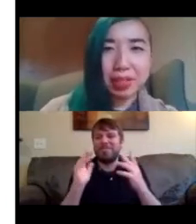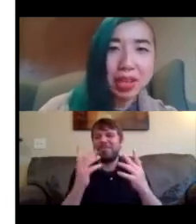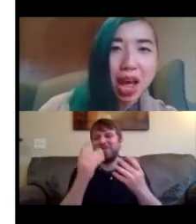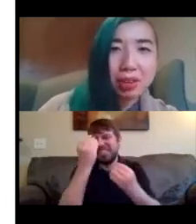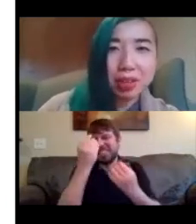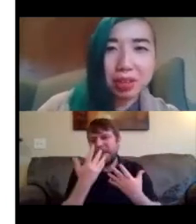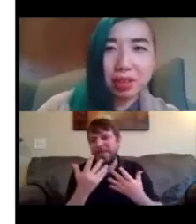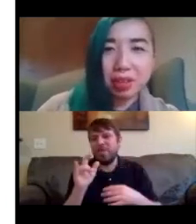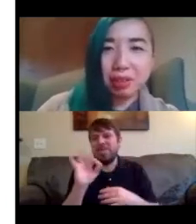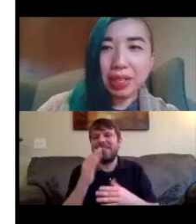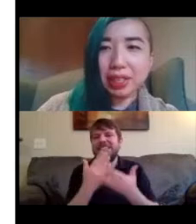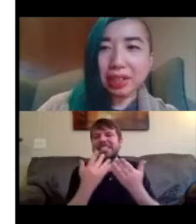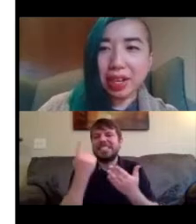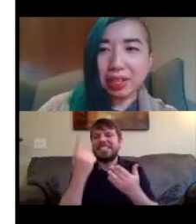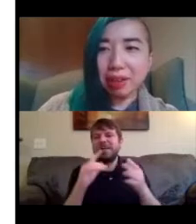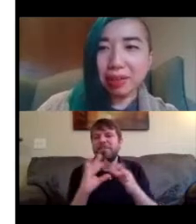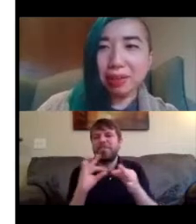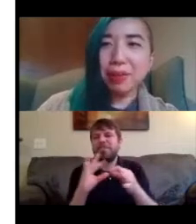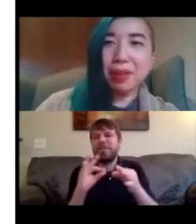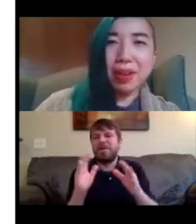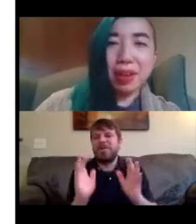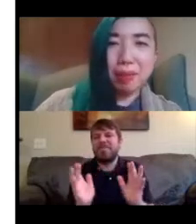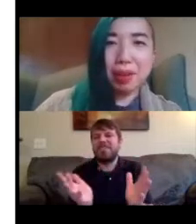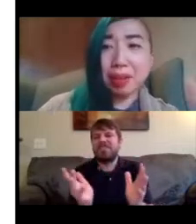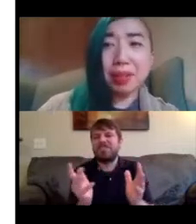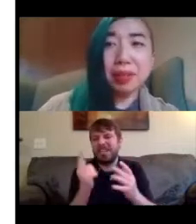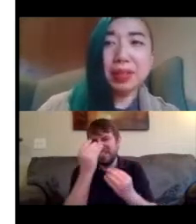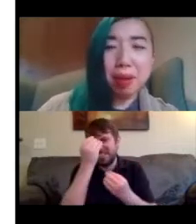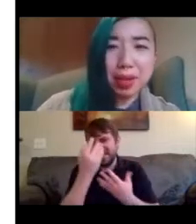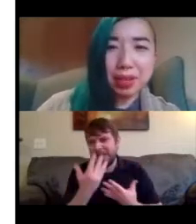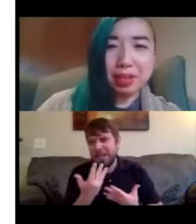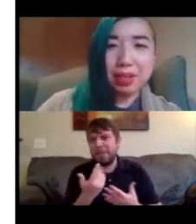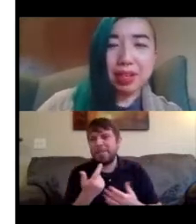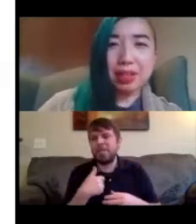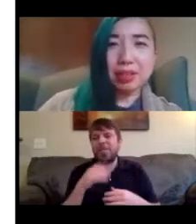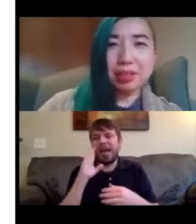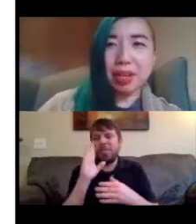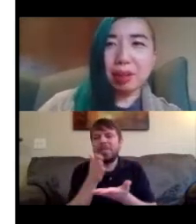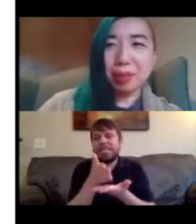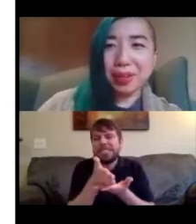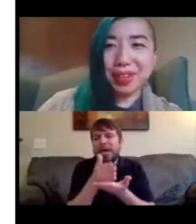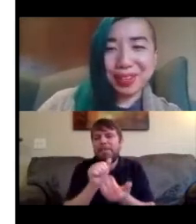chat or raising their hand, that would--I'll definitely stop and recalibrate. Thank you.